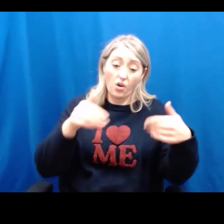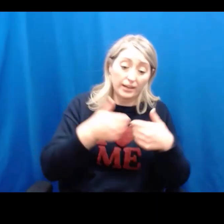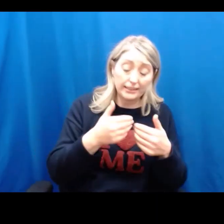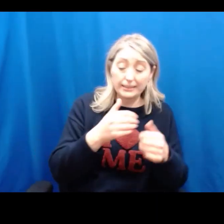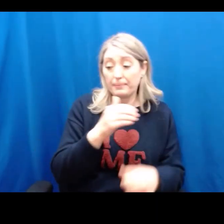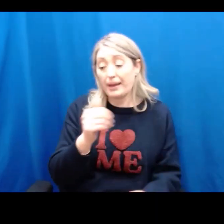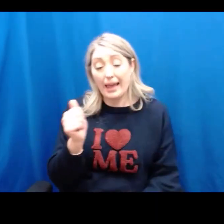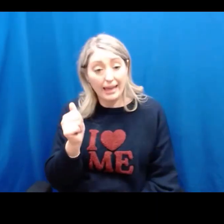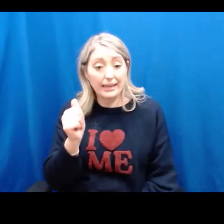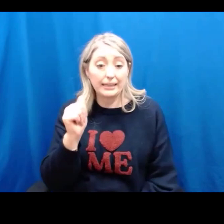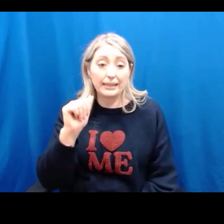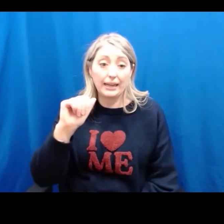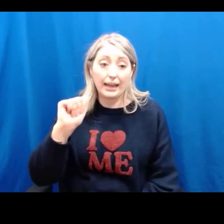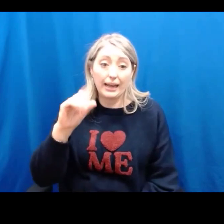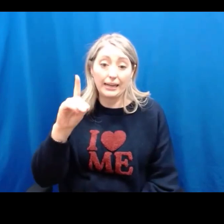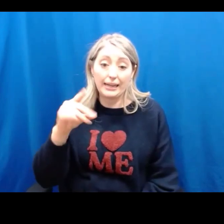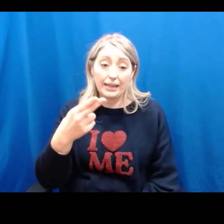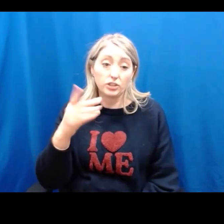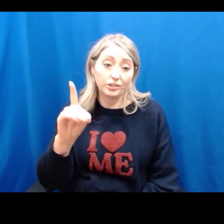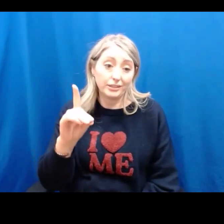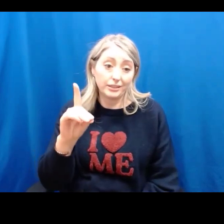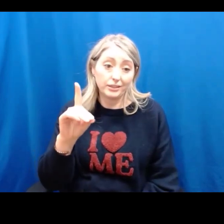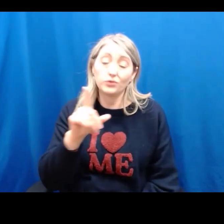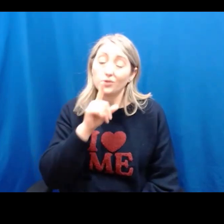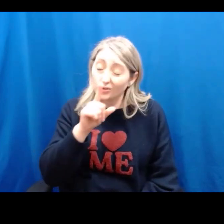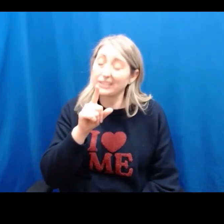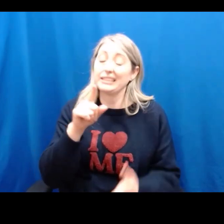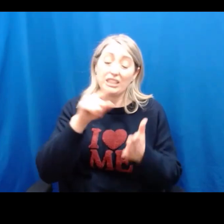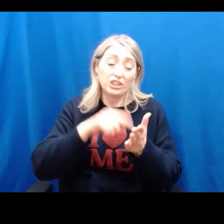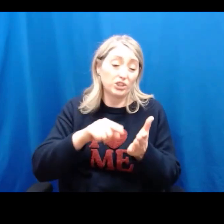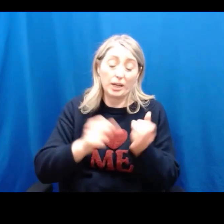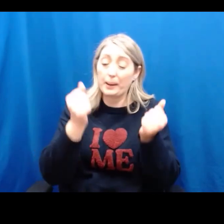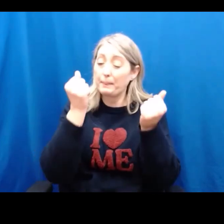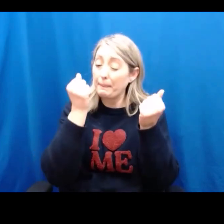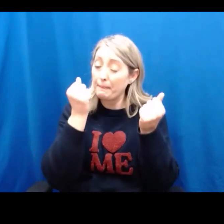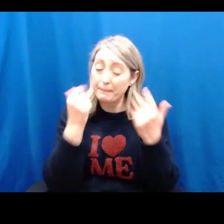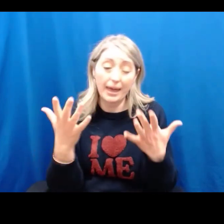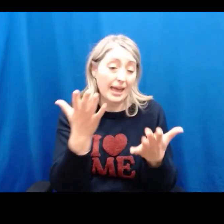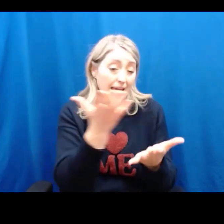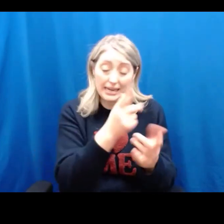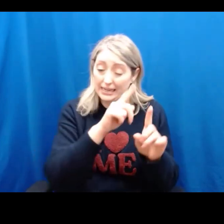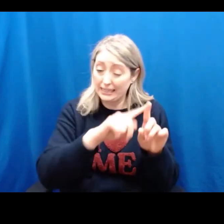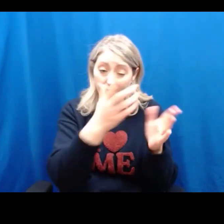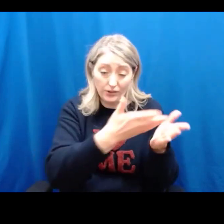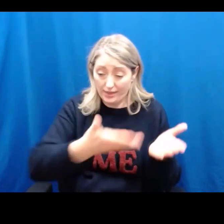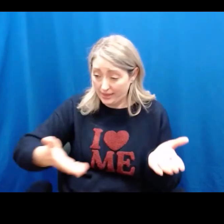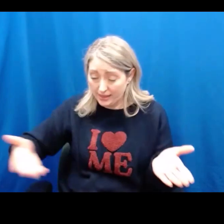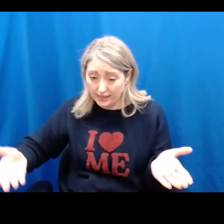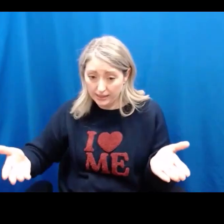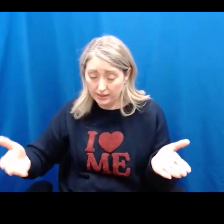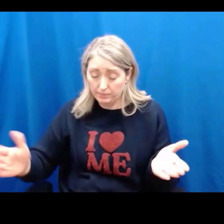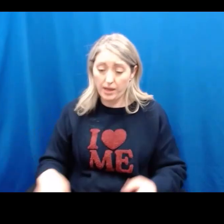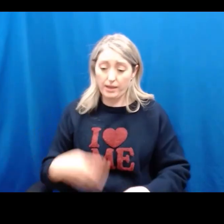need to look at a lot of aspects. But that paper is really helpful to lay out the differences, and I'm happy to